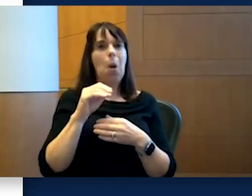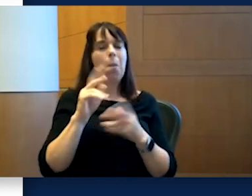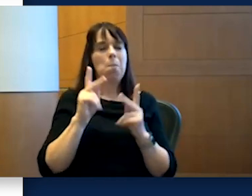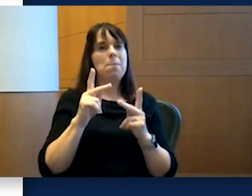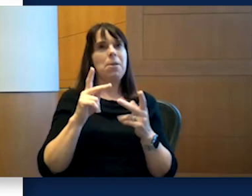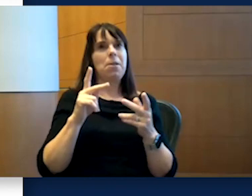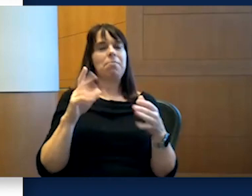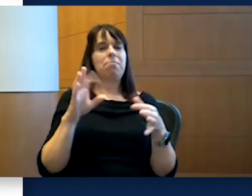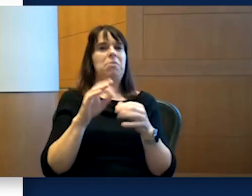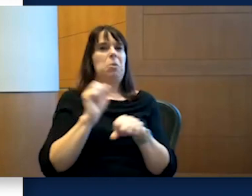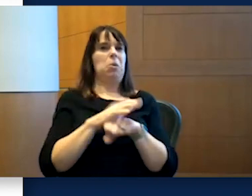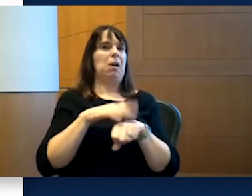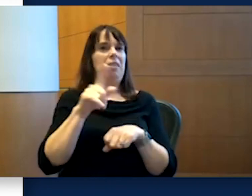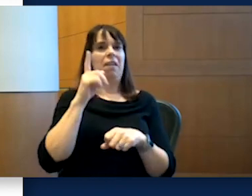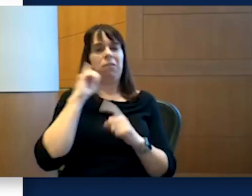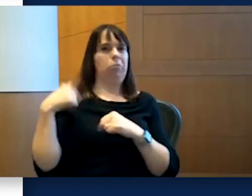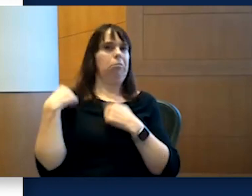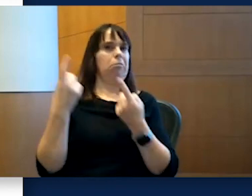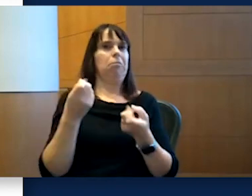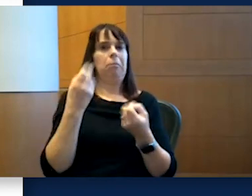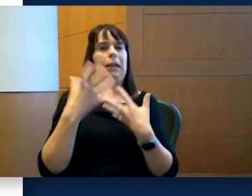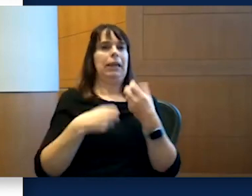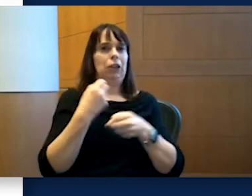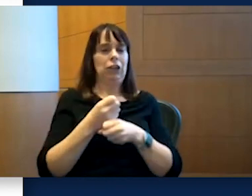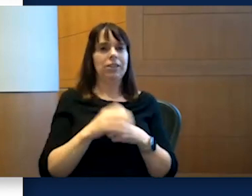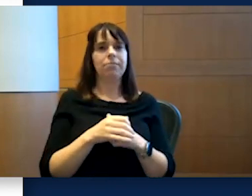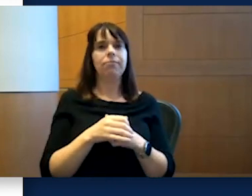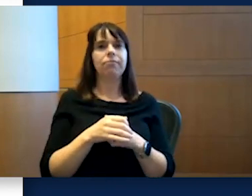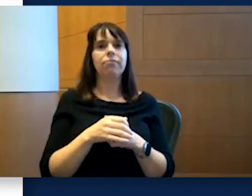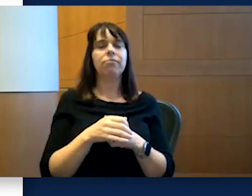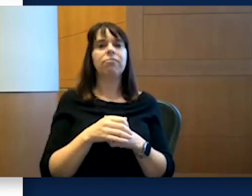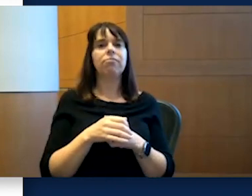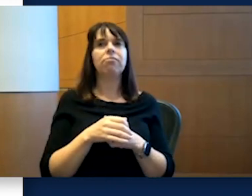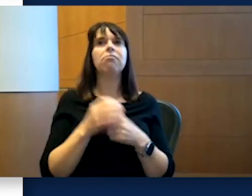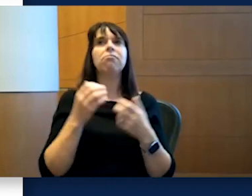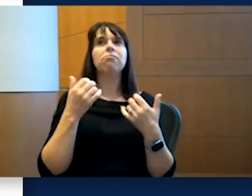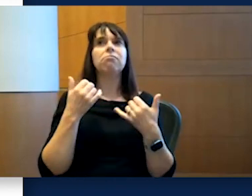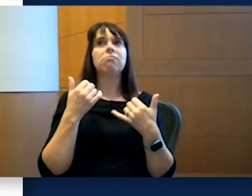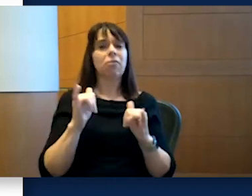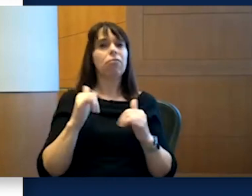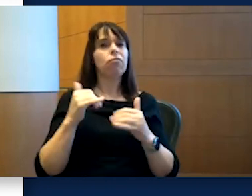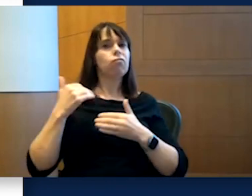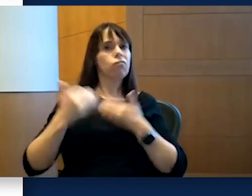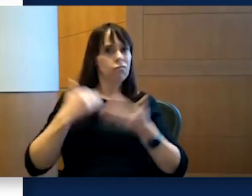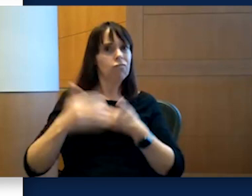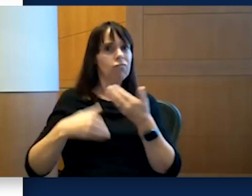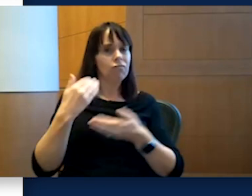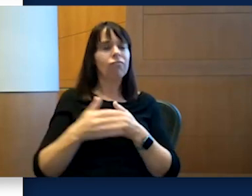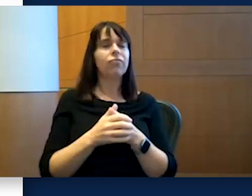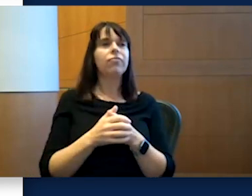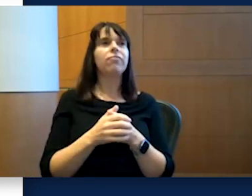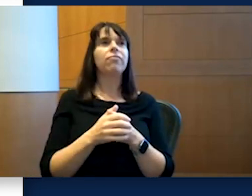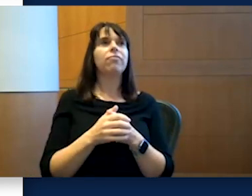We have been making some progress, but, you know, whenever you start seeing the dates and the time, it's not developing quite as fast as they might want you to think and it's not coming out of no where.